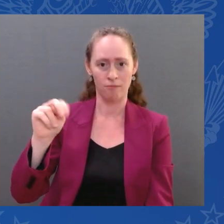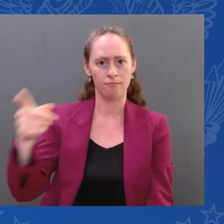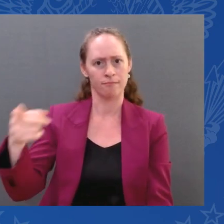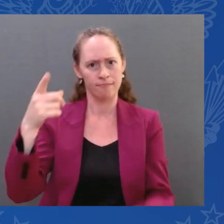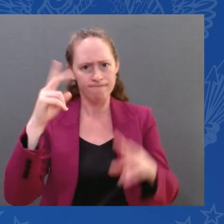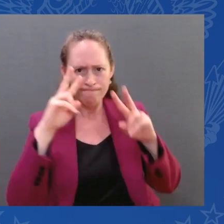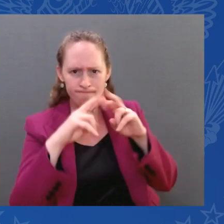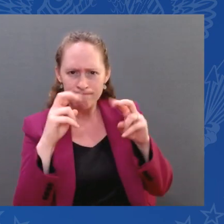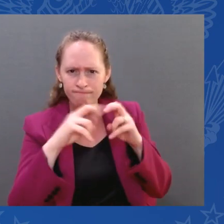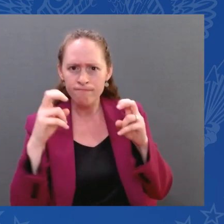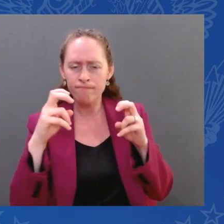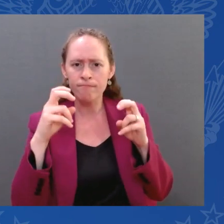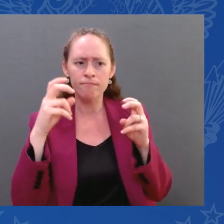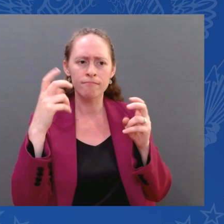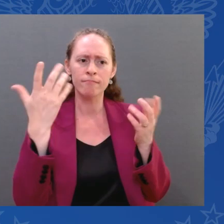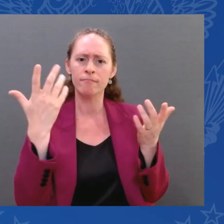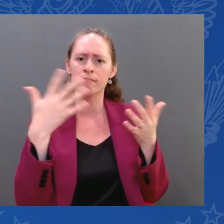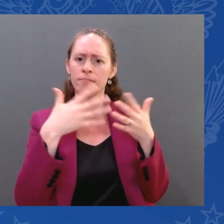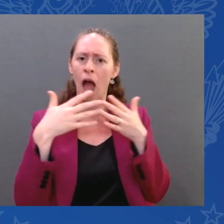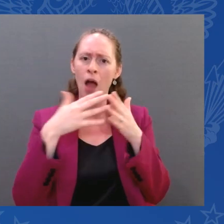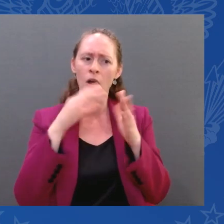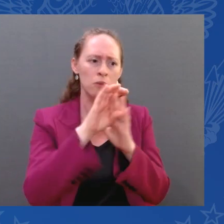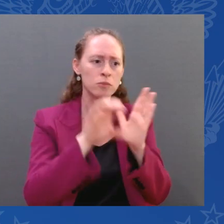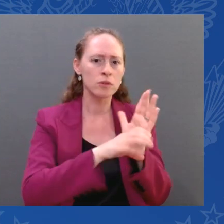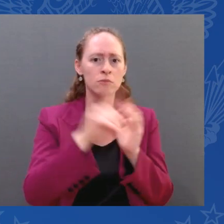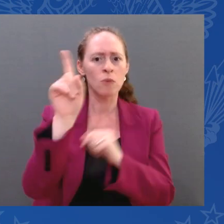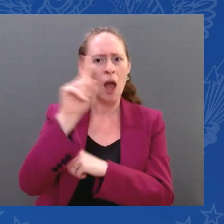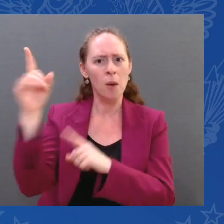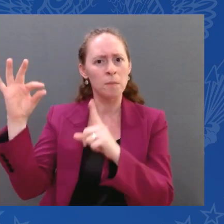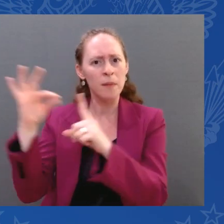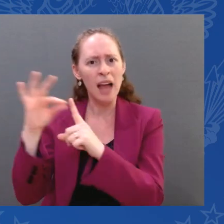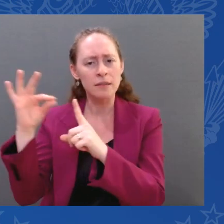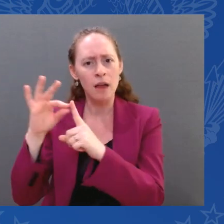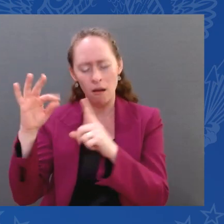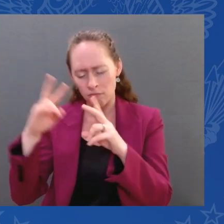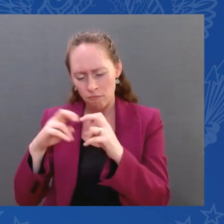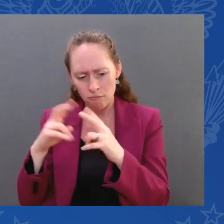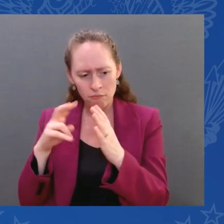and their young family when they were very little but fully believing in the promise of this nation.